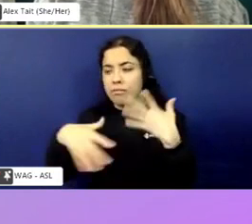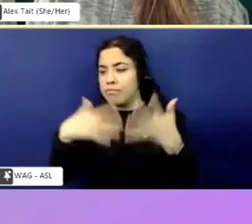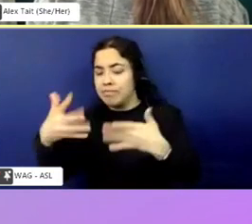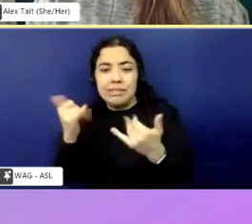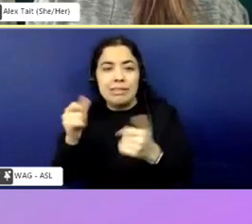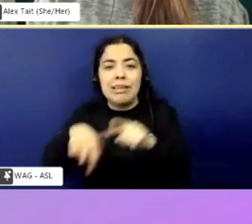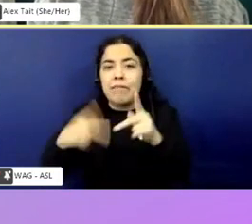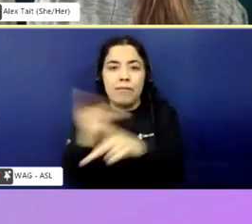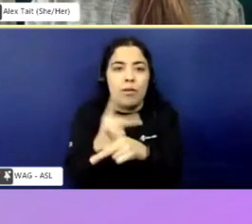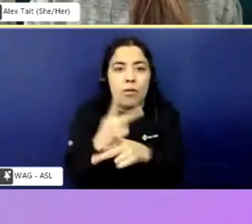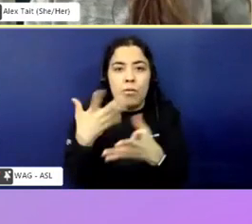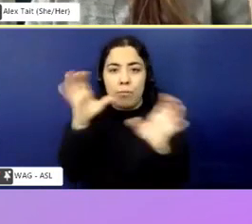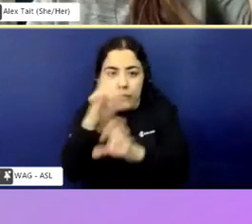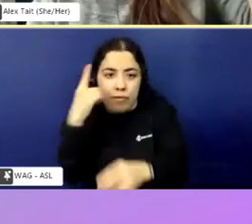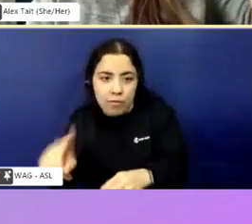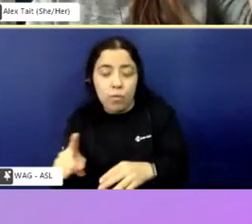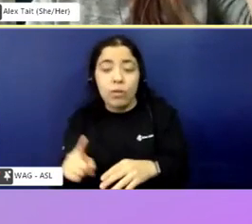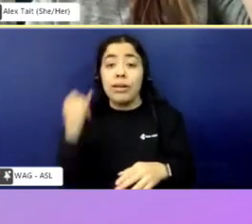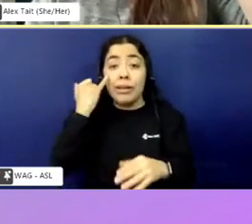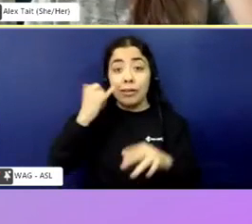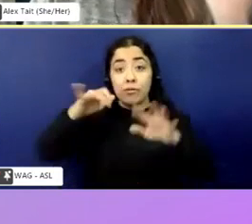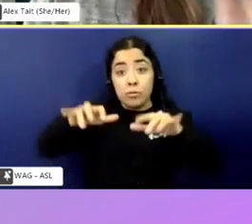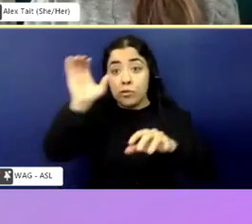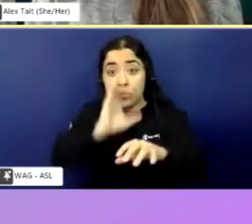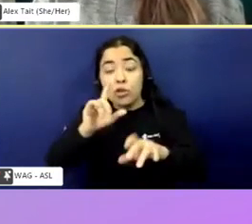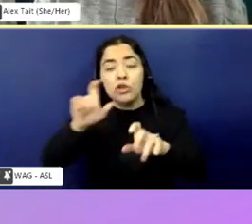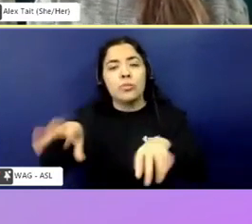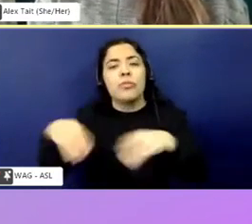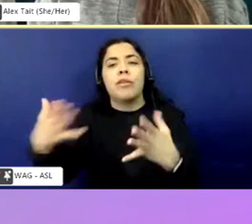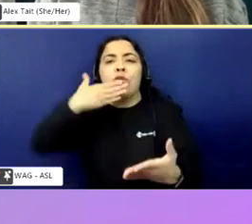circular and unclear. Sites that provide search need to